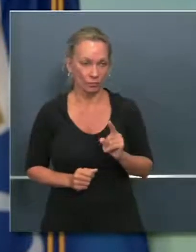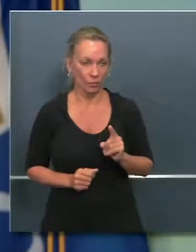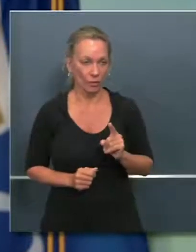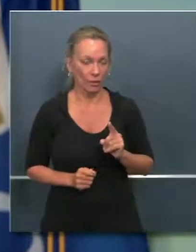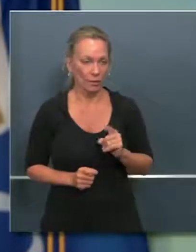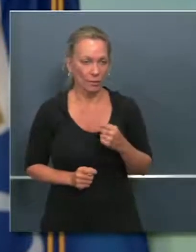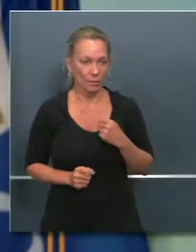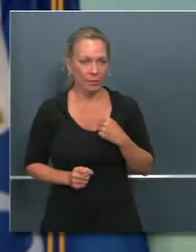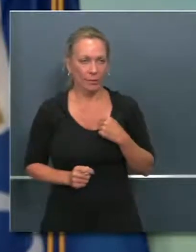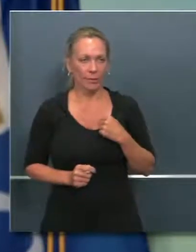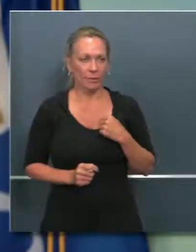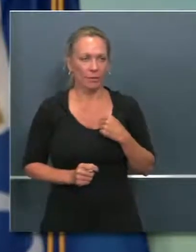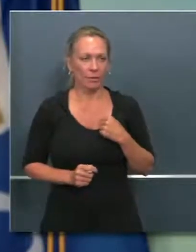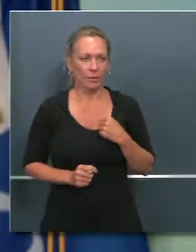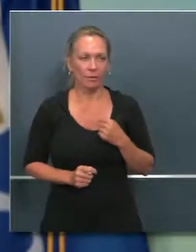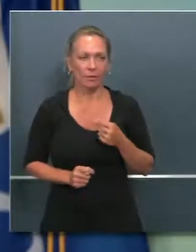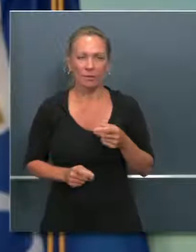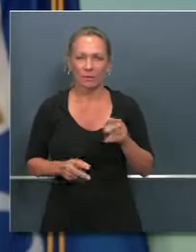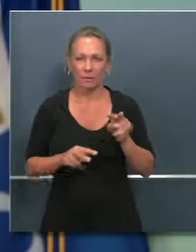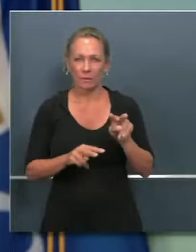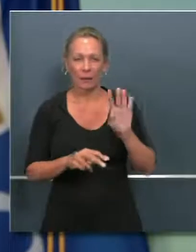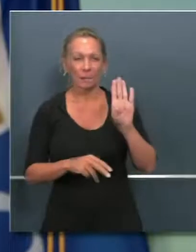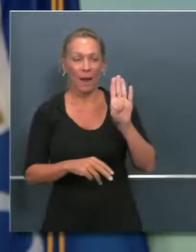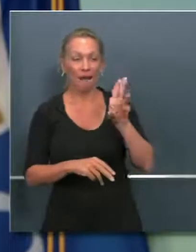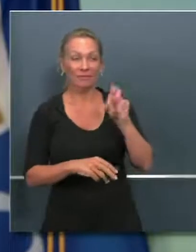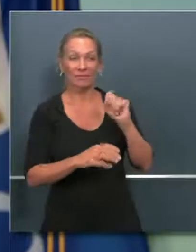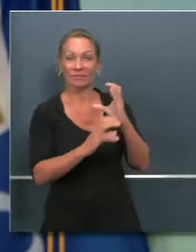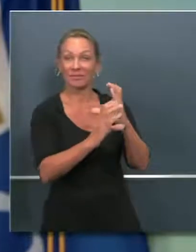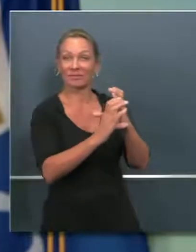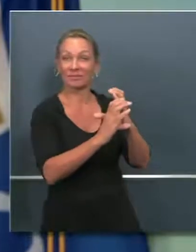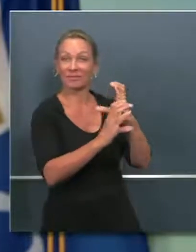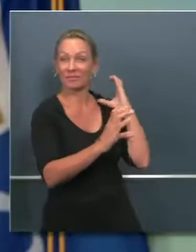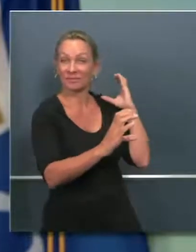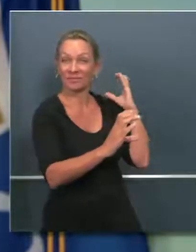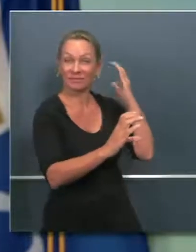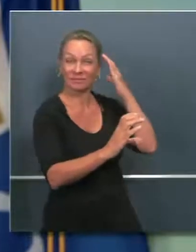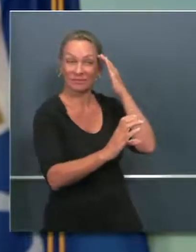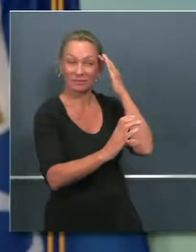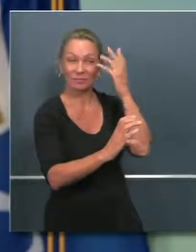and we looked at those said within a hundred and eighty or so days and we said look you're going